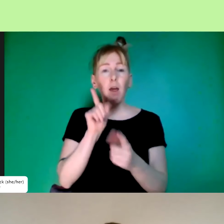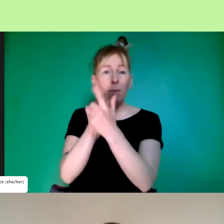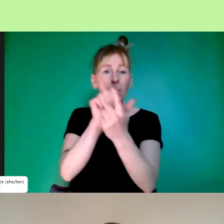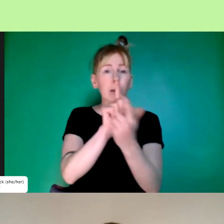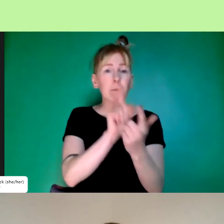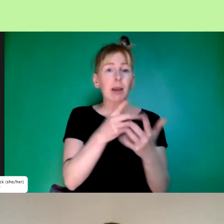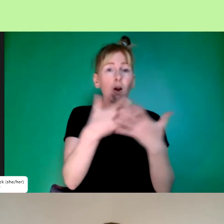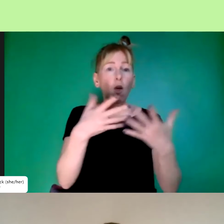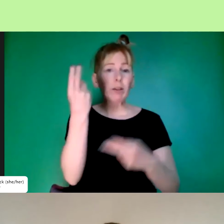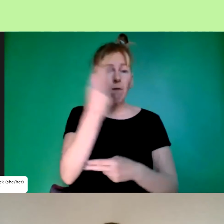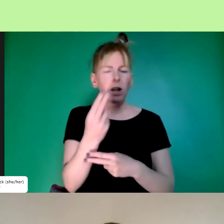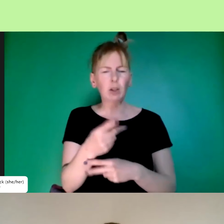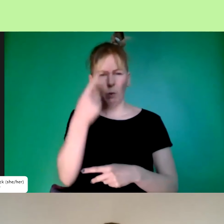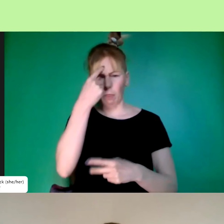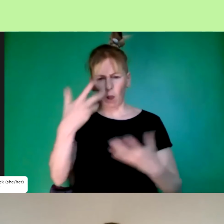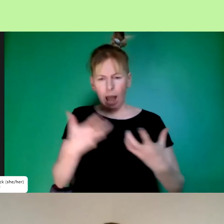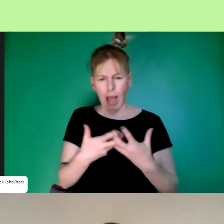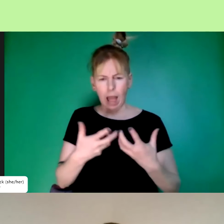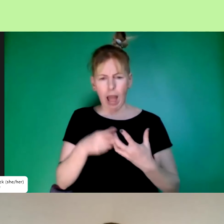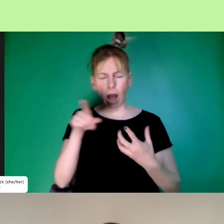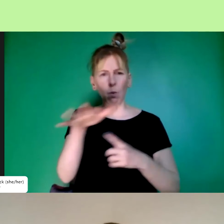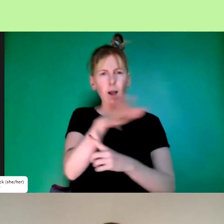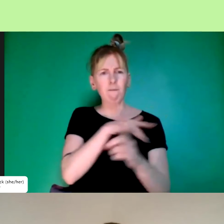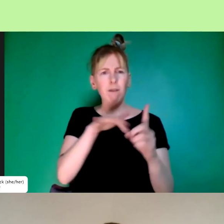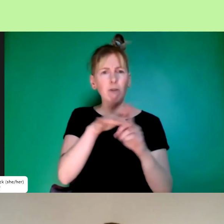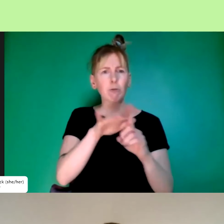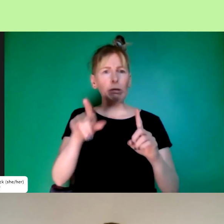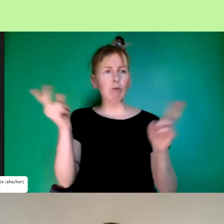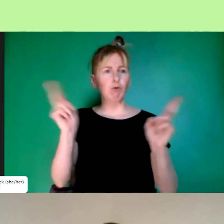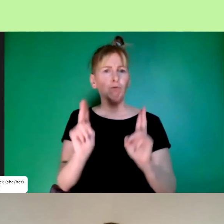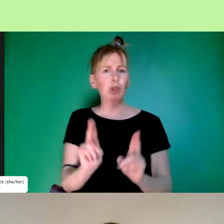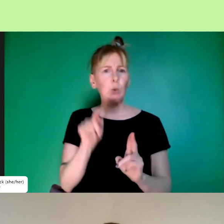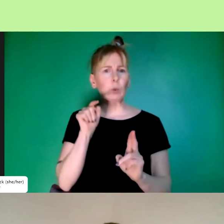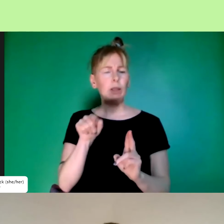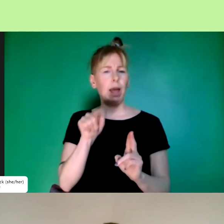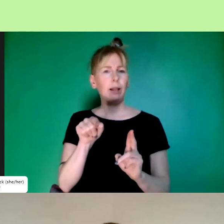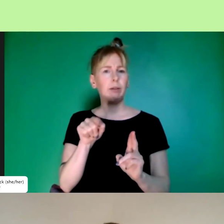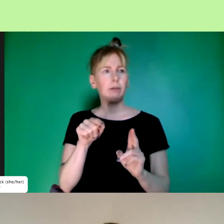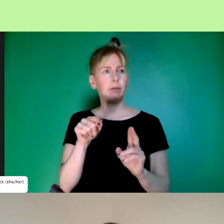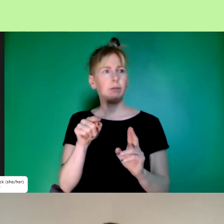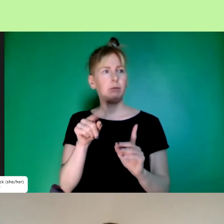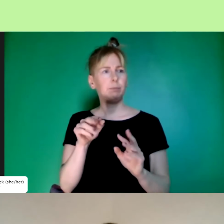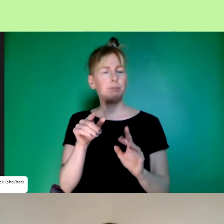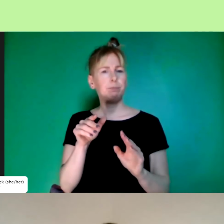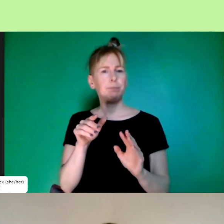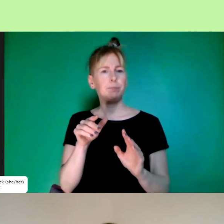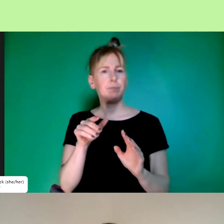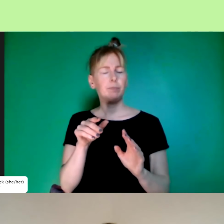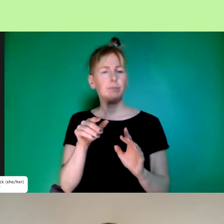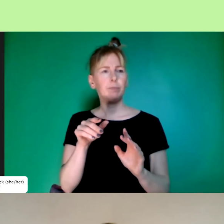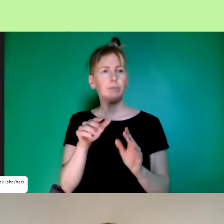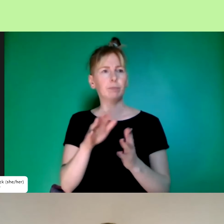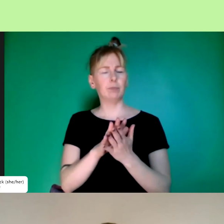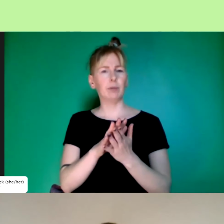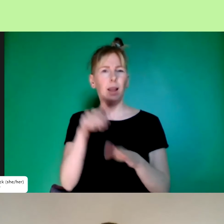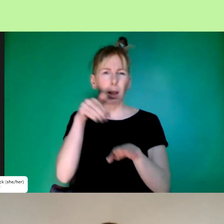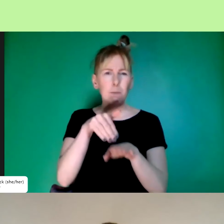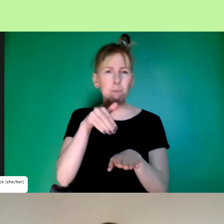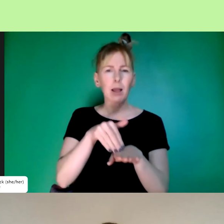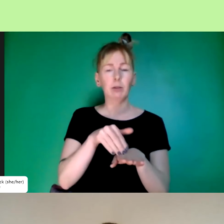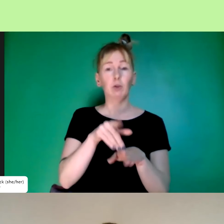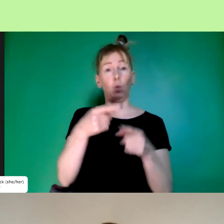producer, who has the sensibilities of figuring out what kind of material we can use it for